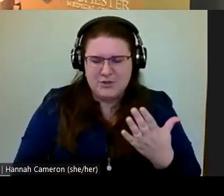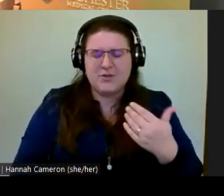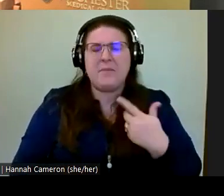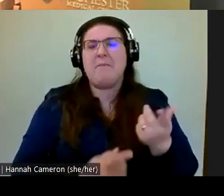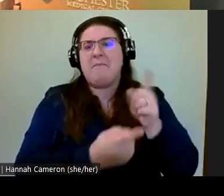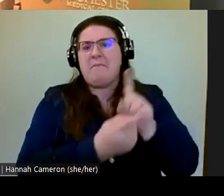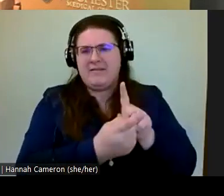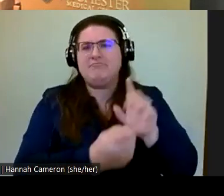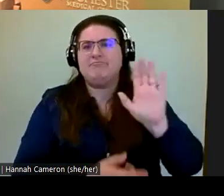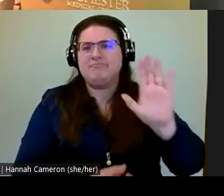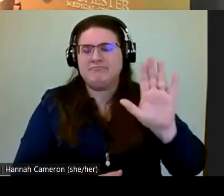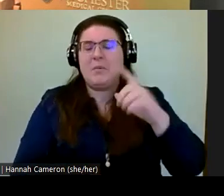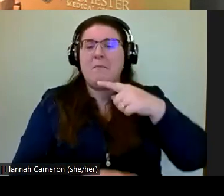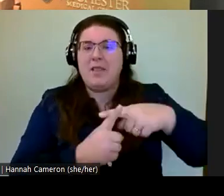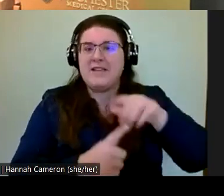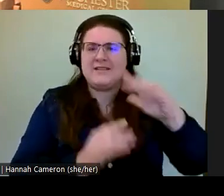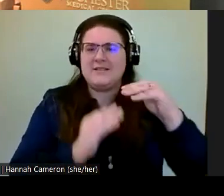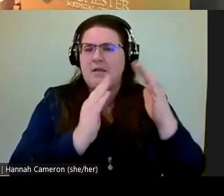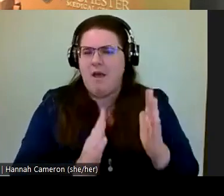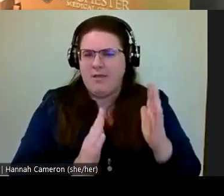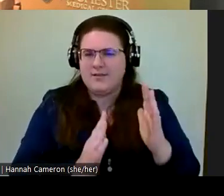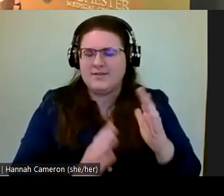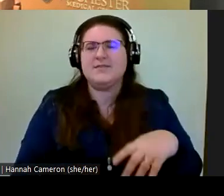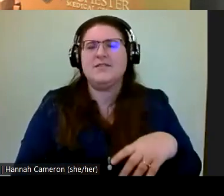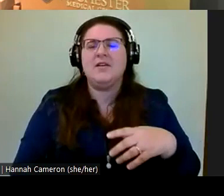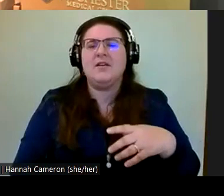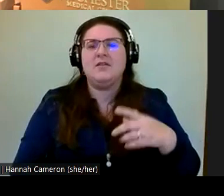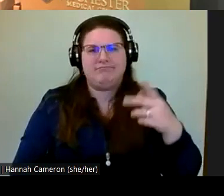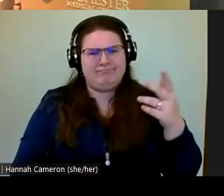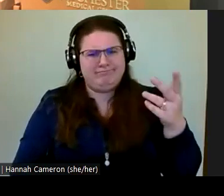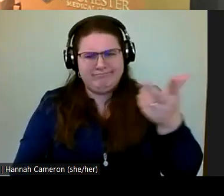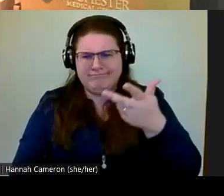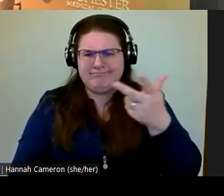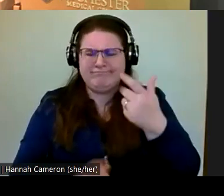Kon and Nancy grow both of whom were mentors and Consultants to me earlier in my career and meant